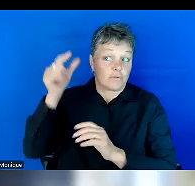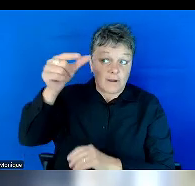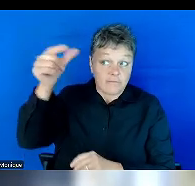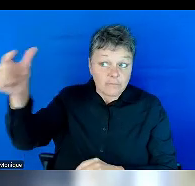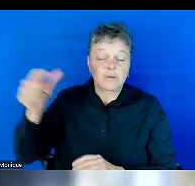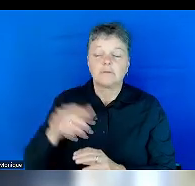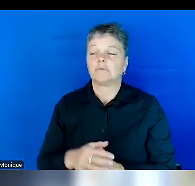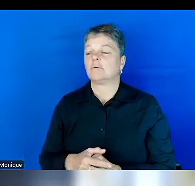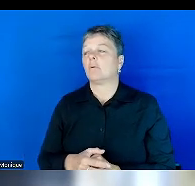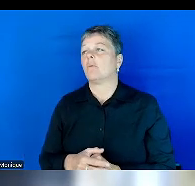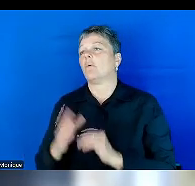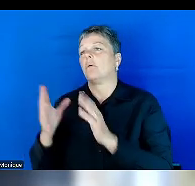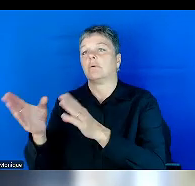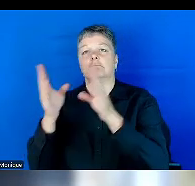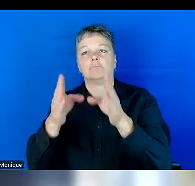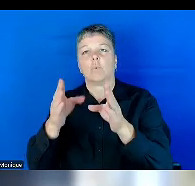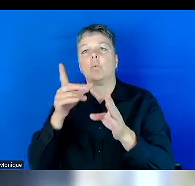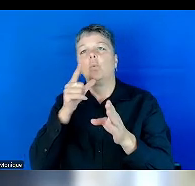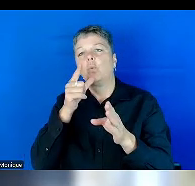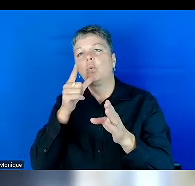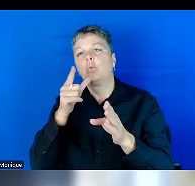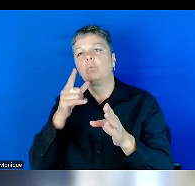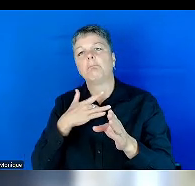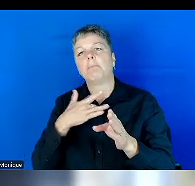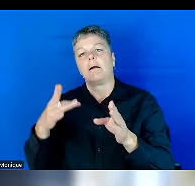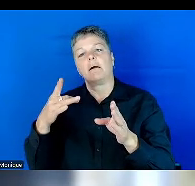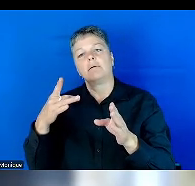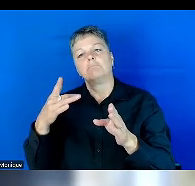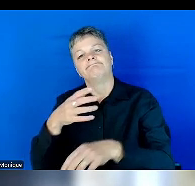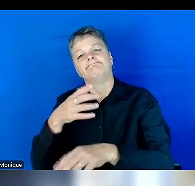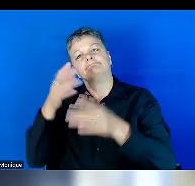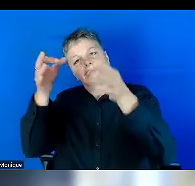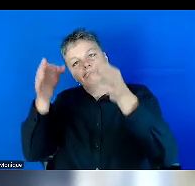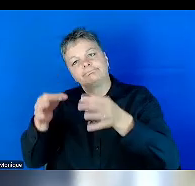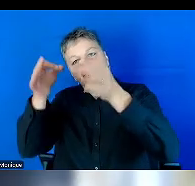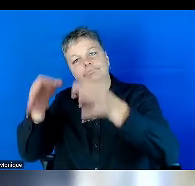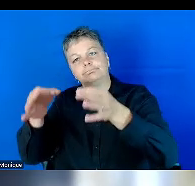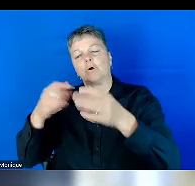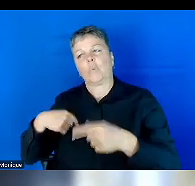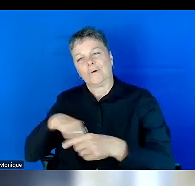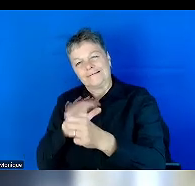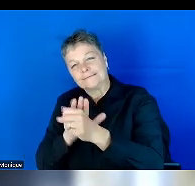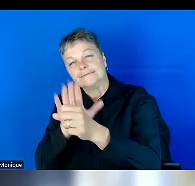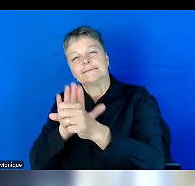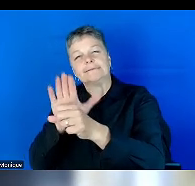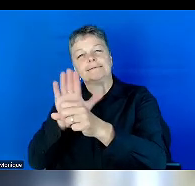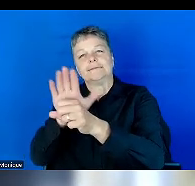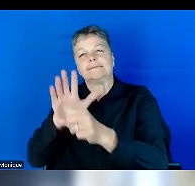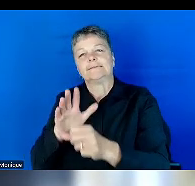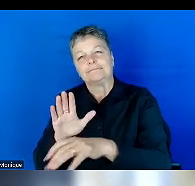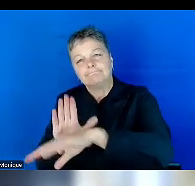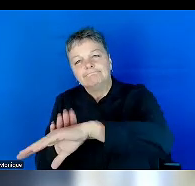um about about the changes the changes that we should make or that they should make. So this